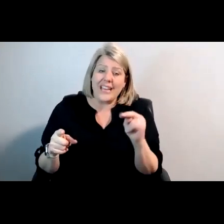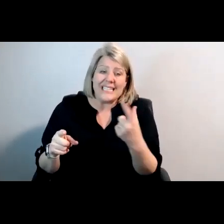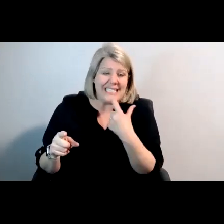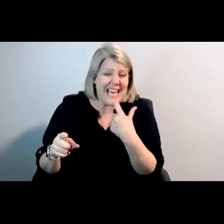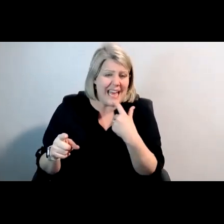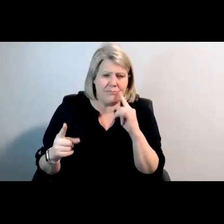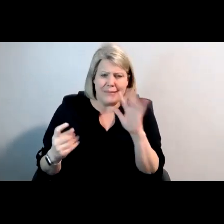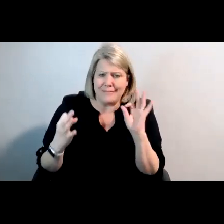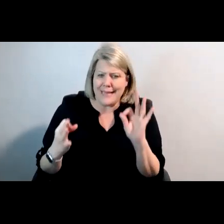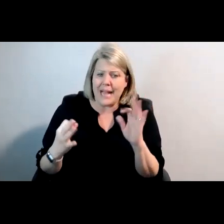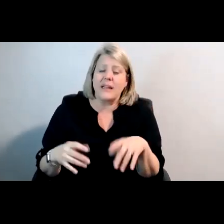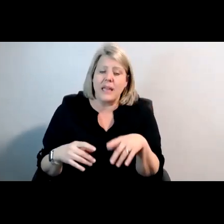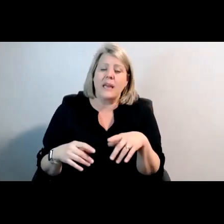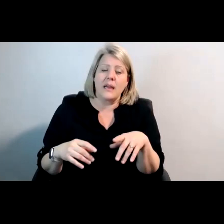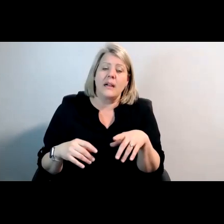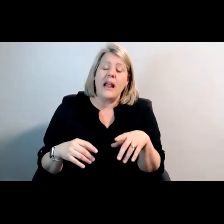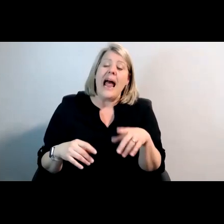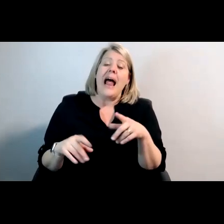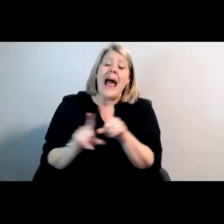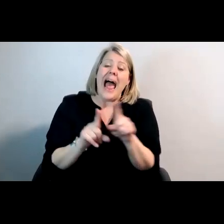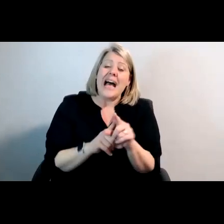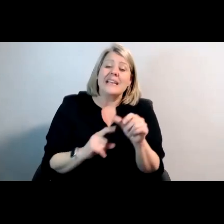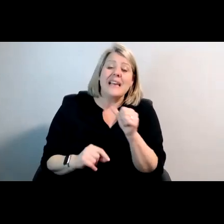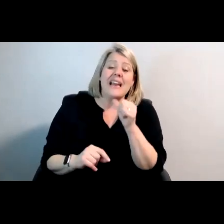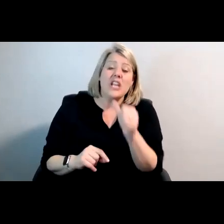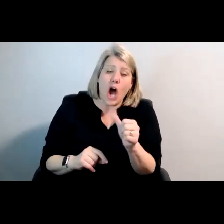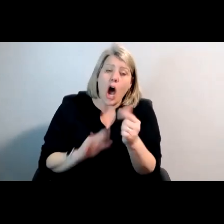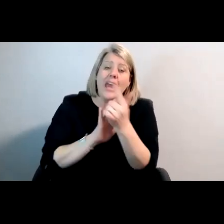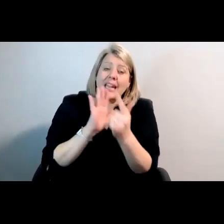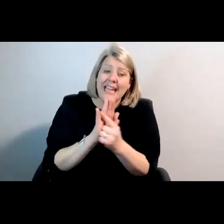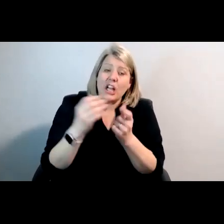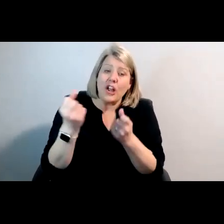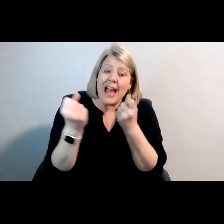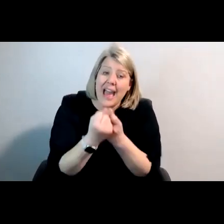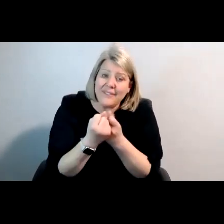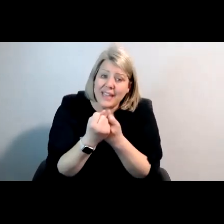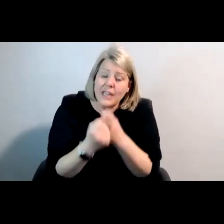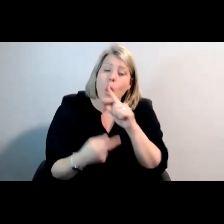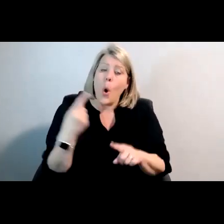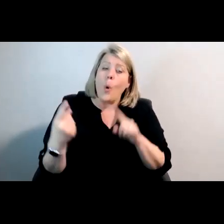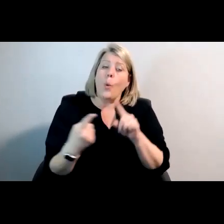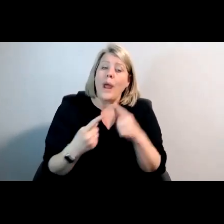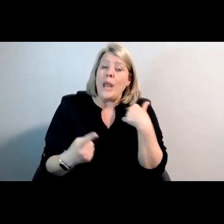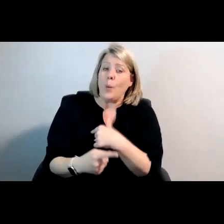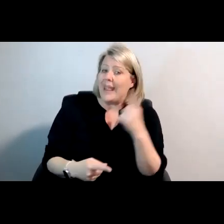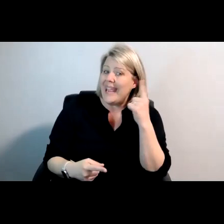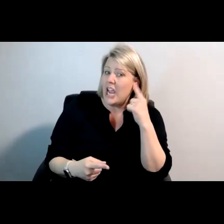that as a non-legal advocate, especially when you hear from people that it's not the correct form